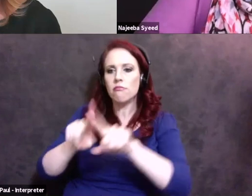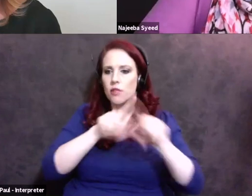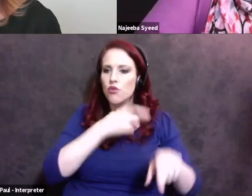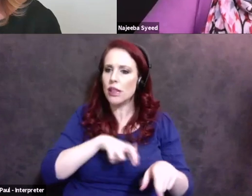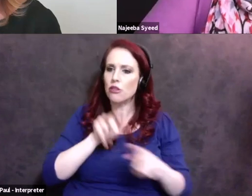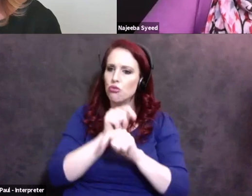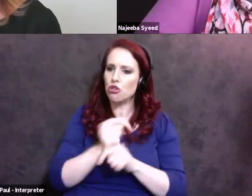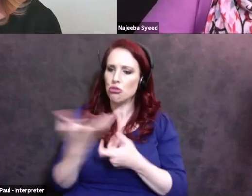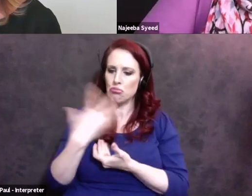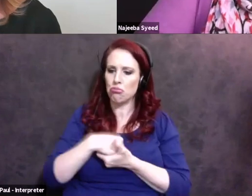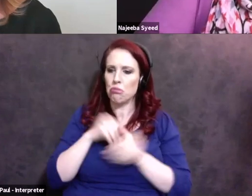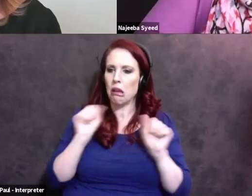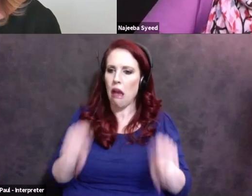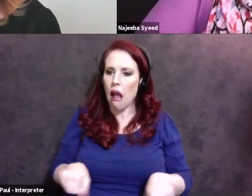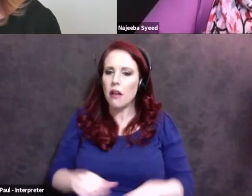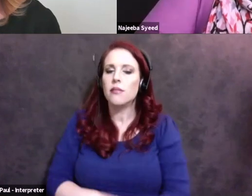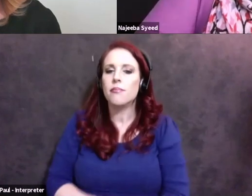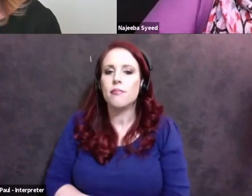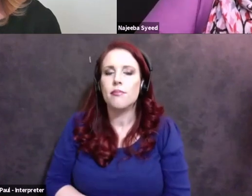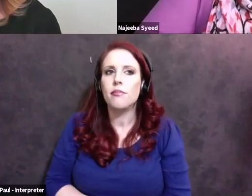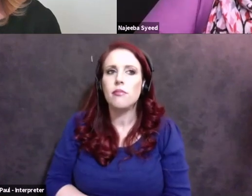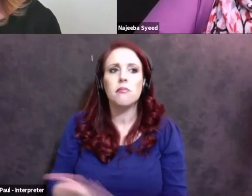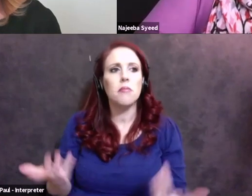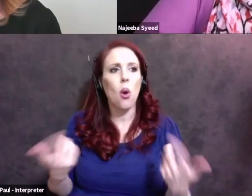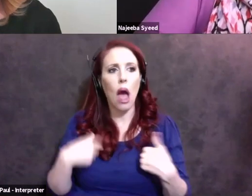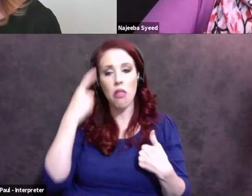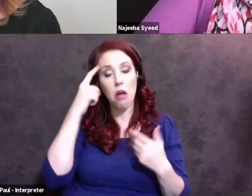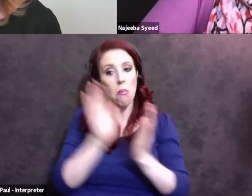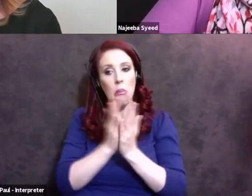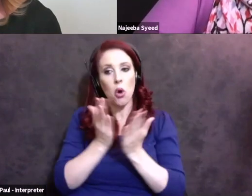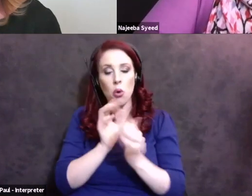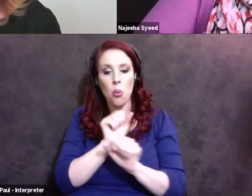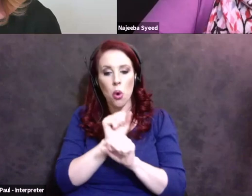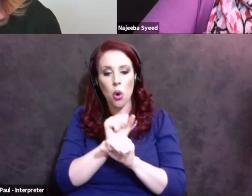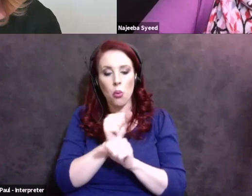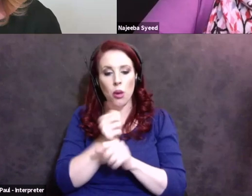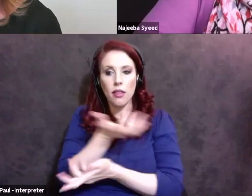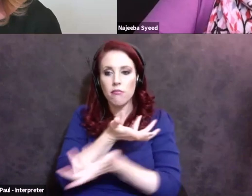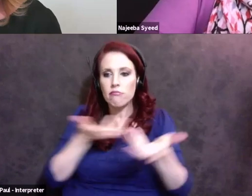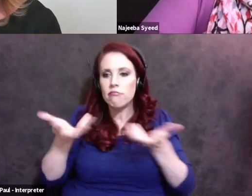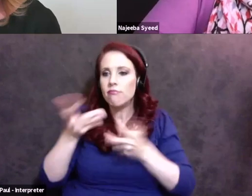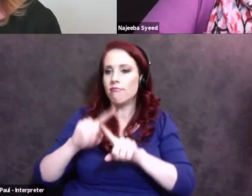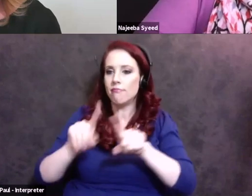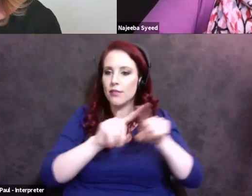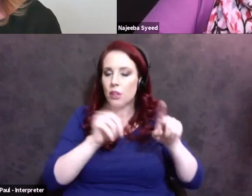I thought the volume was working with a group of Professors from different religious traditions